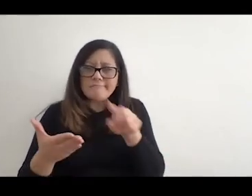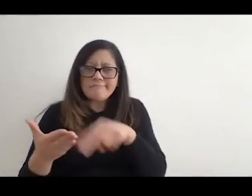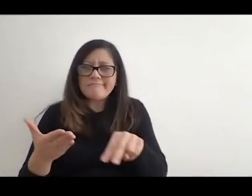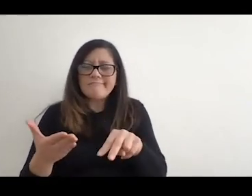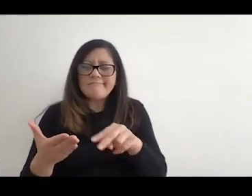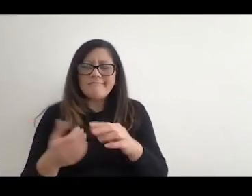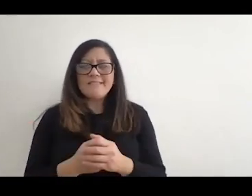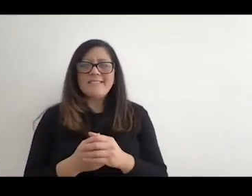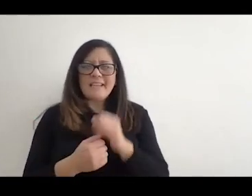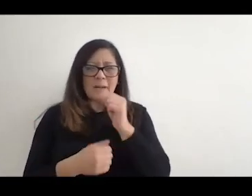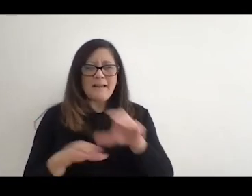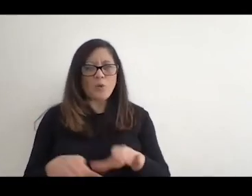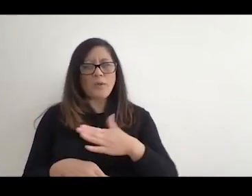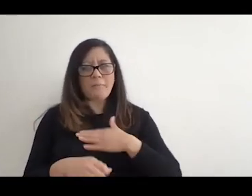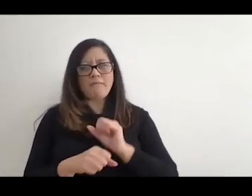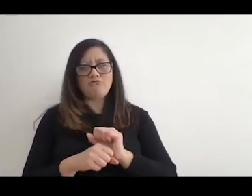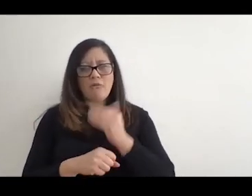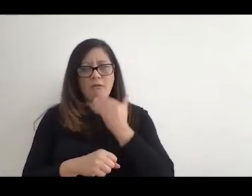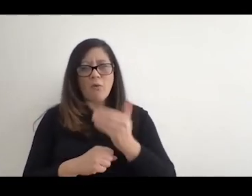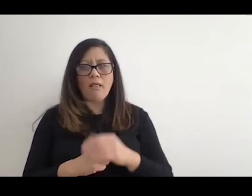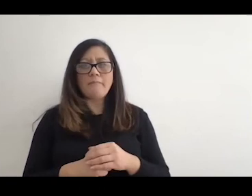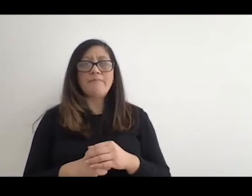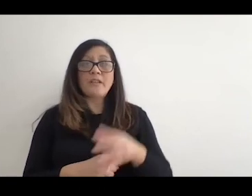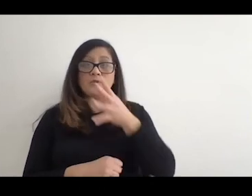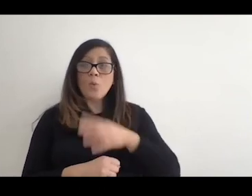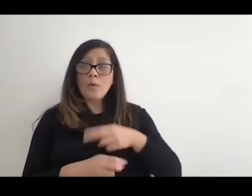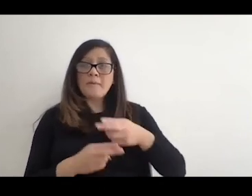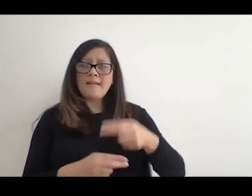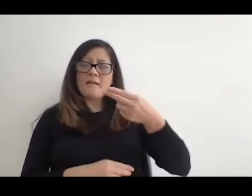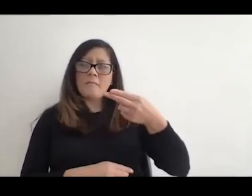And Sahali wears this prosthetic. There are times that she doesn't when she's modeling,